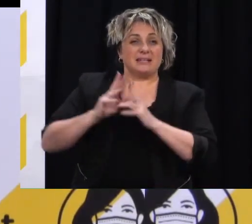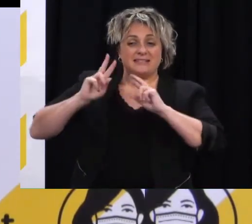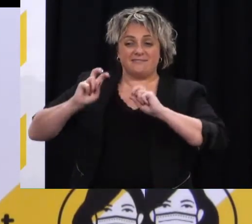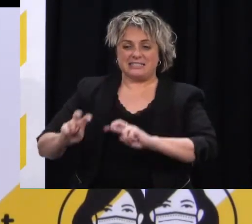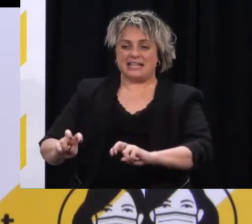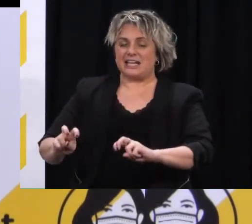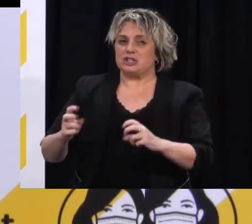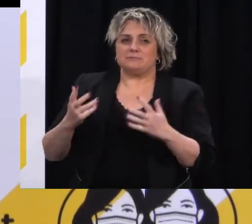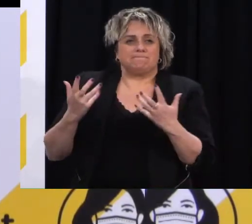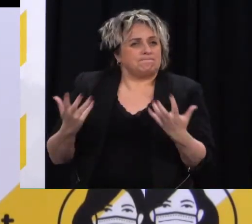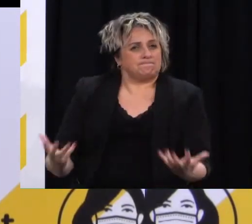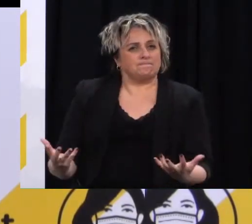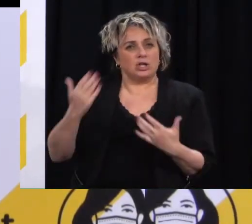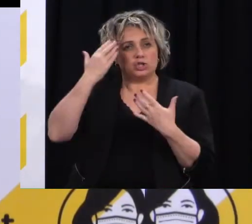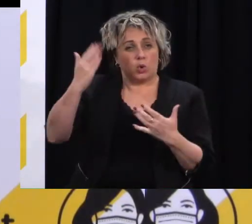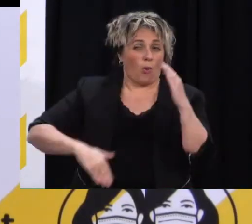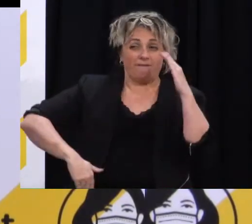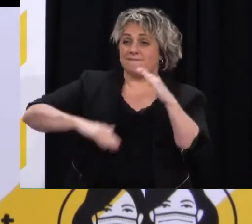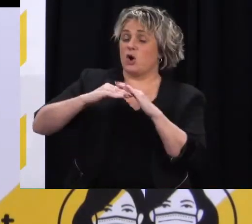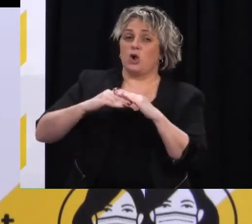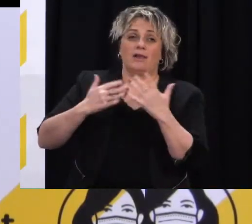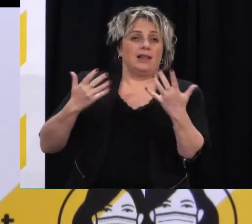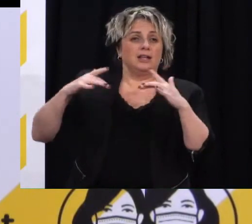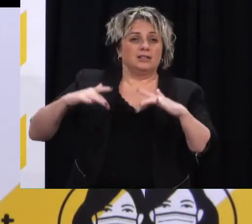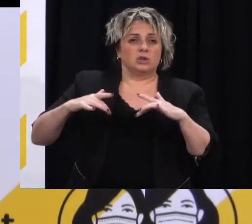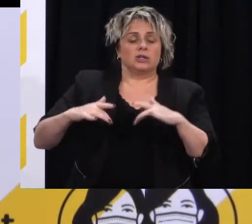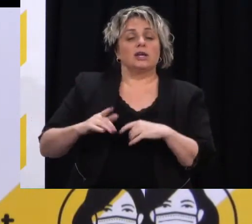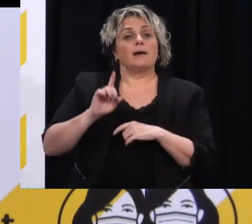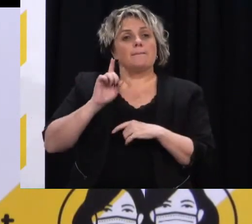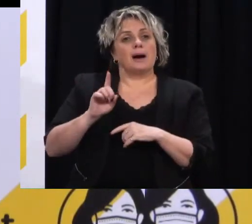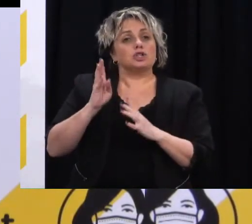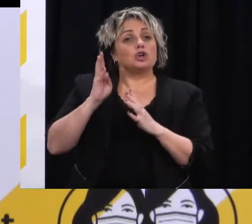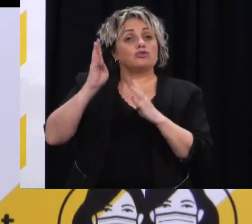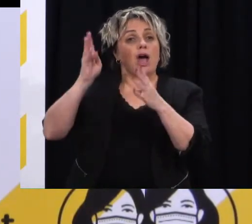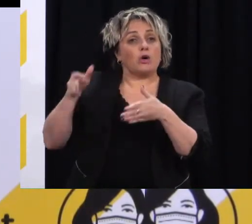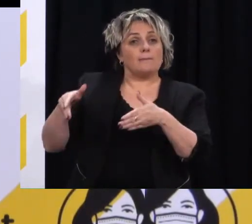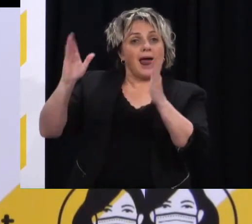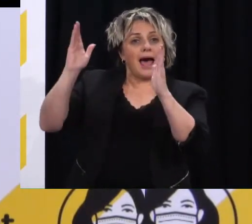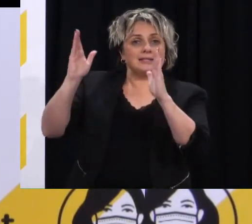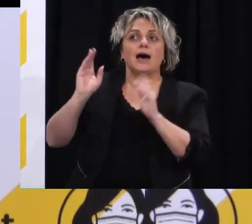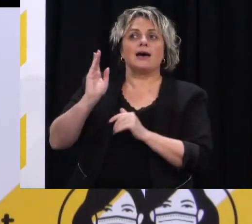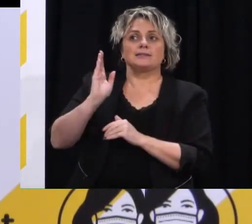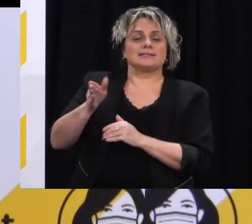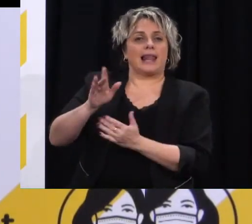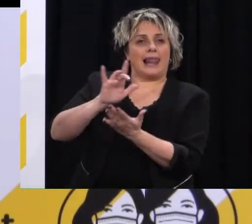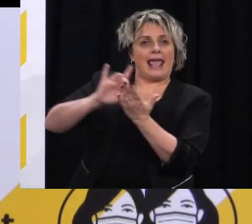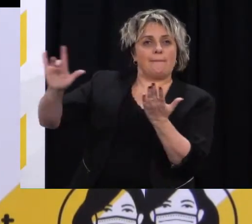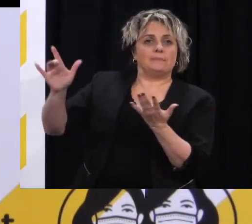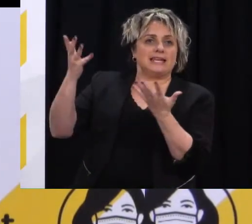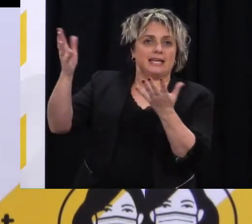that -- conclusively ruled that out because they've had three varieties of testing which proved they did not have COVID-